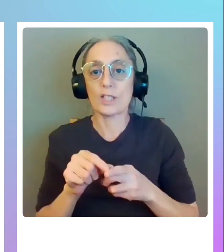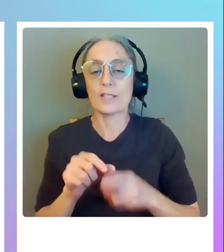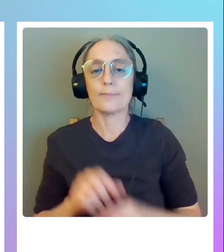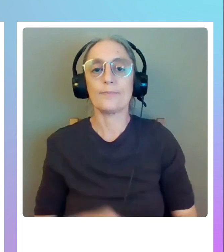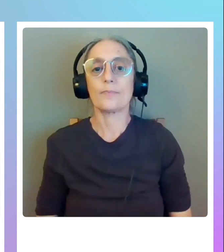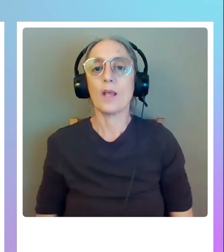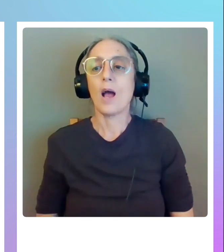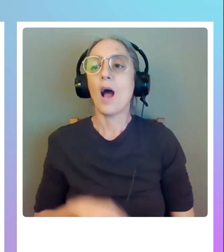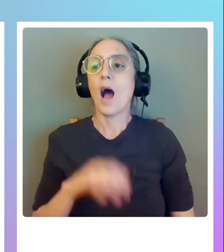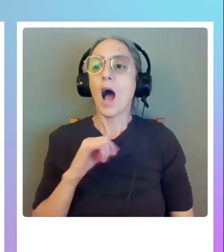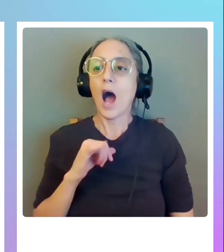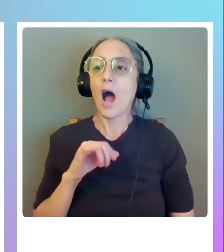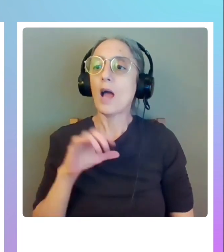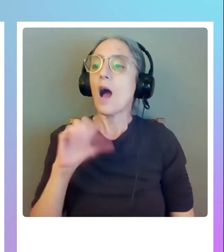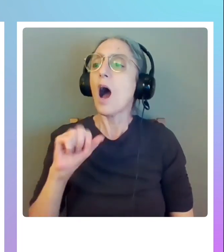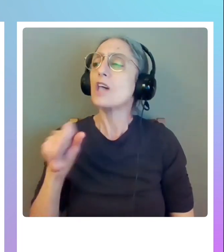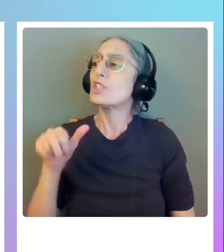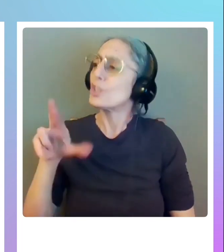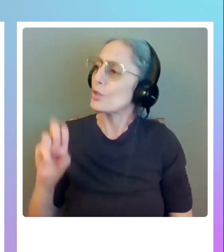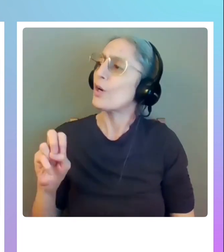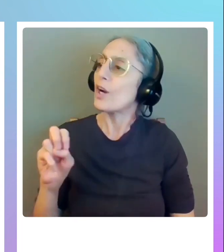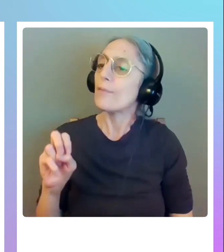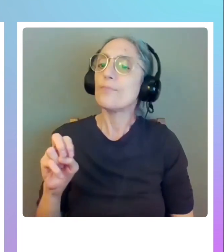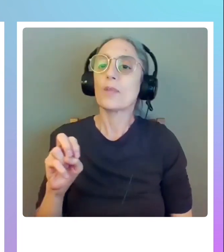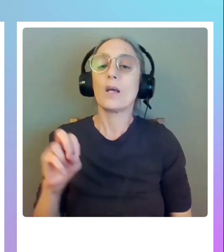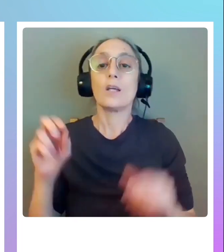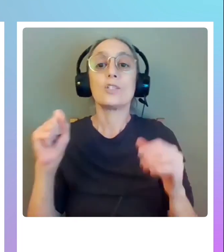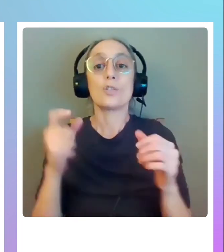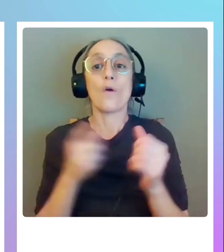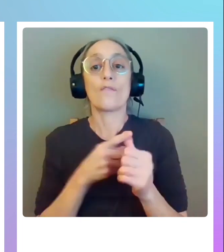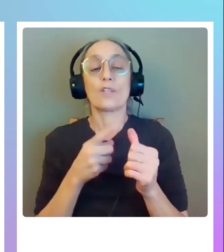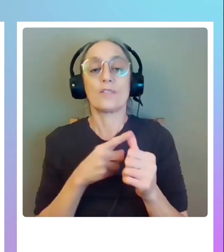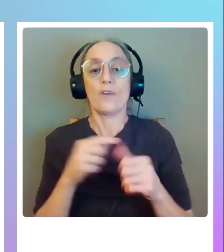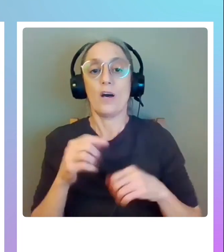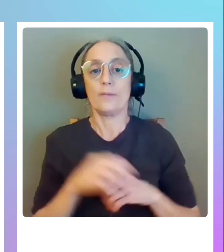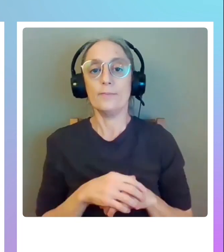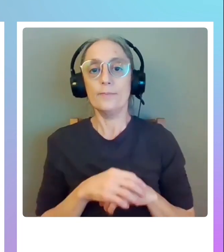Sure so, first of all, when in doubt